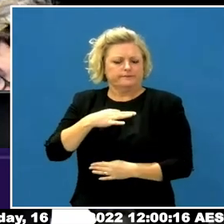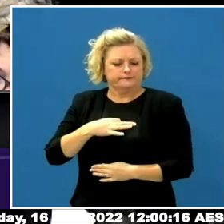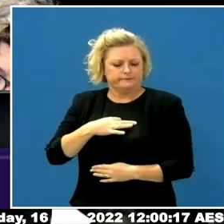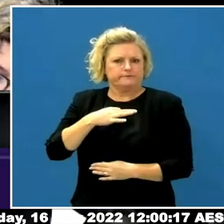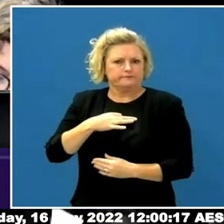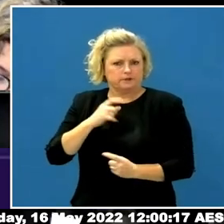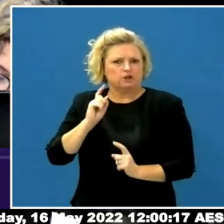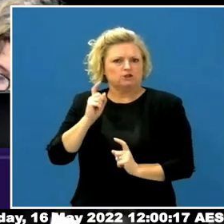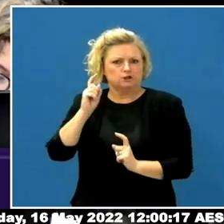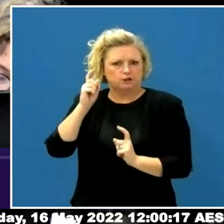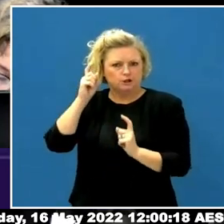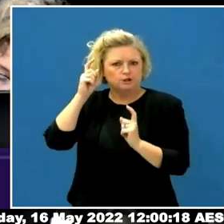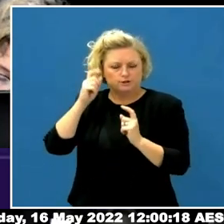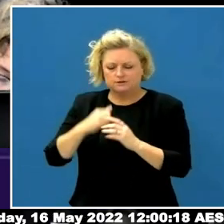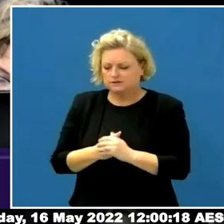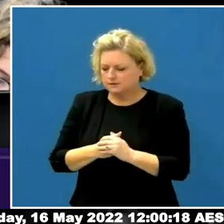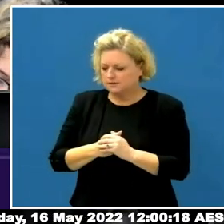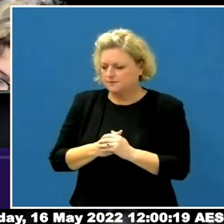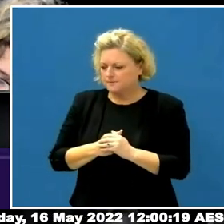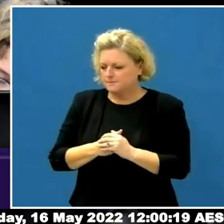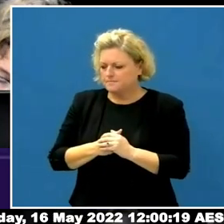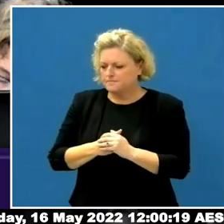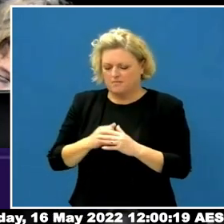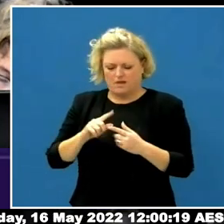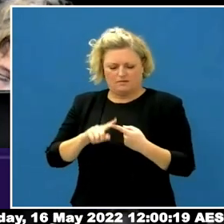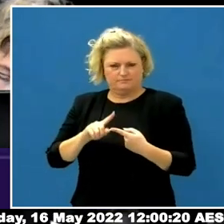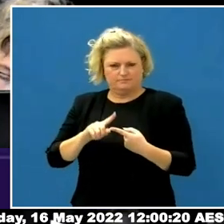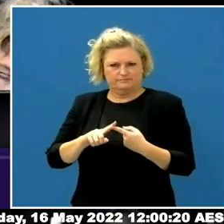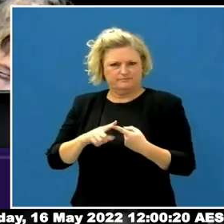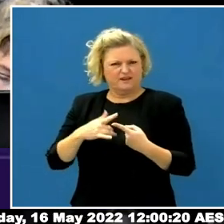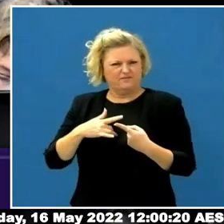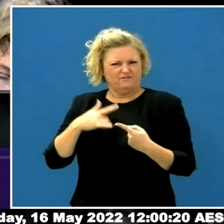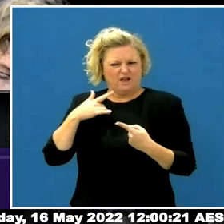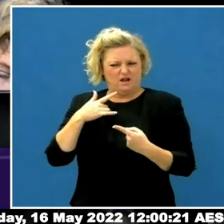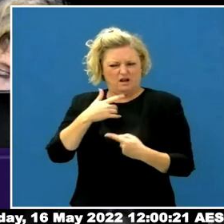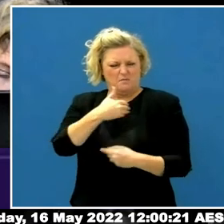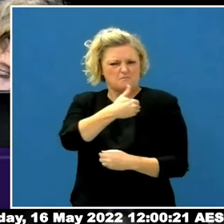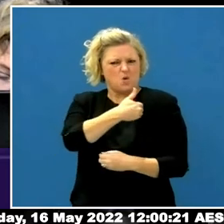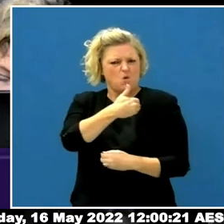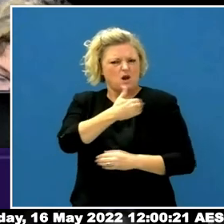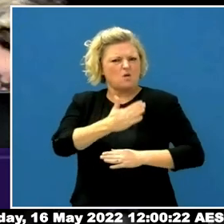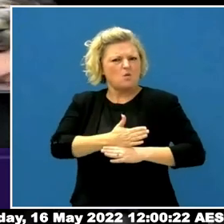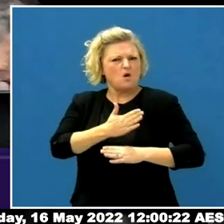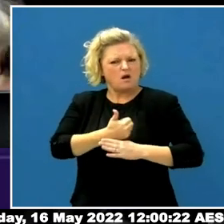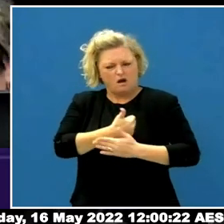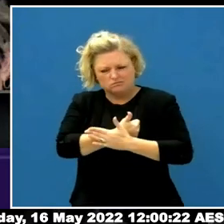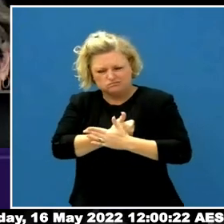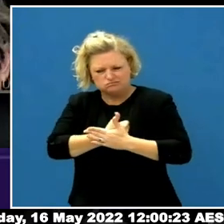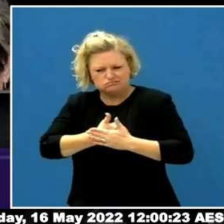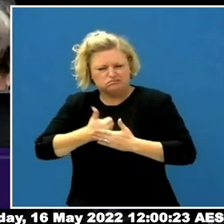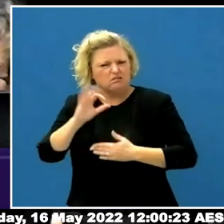Firstly, concerns around inconsistent morning personal care? Yes. MR FOGARTY: And also the transport pick-up time.